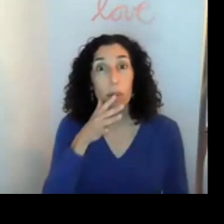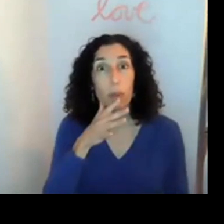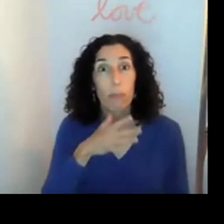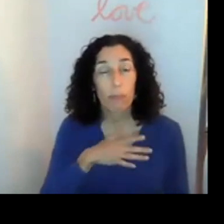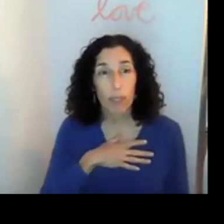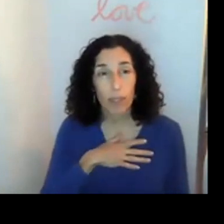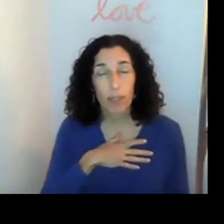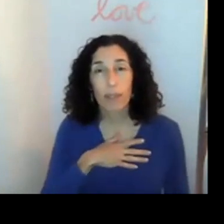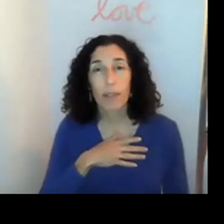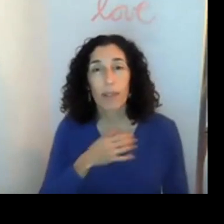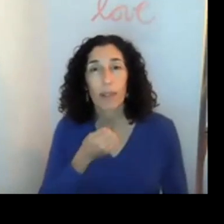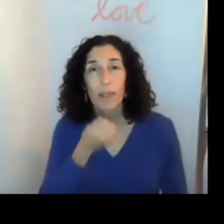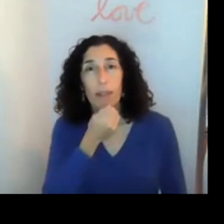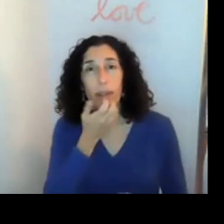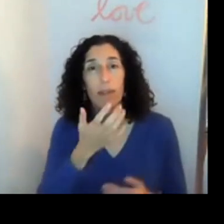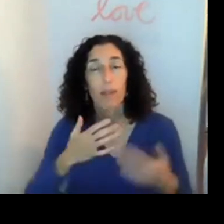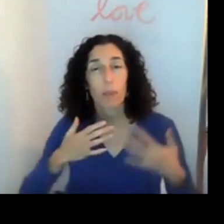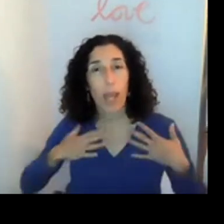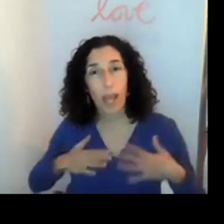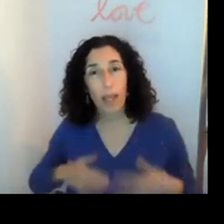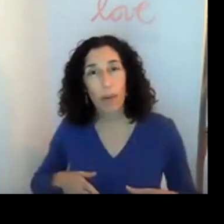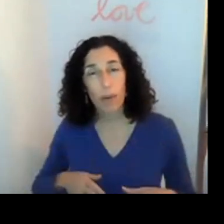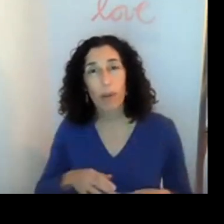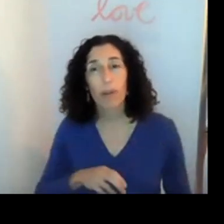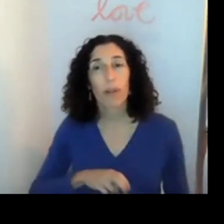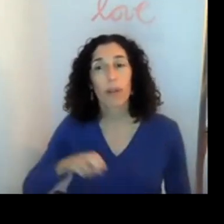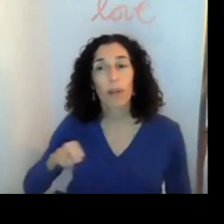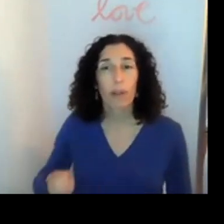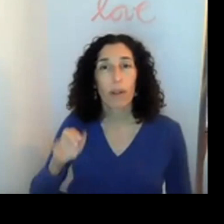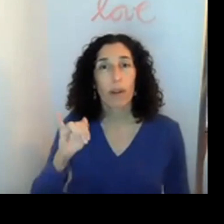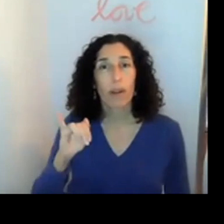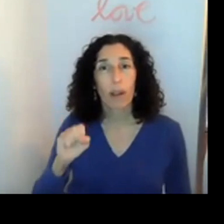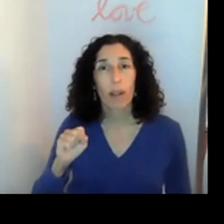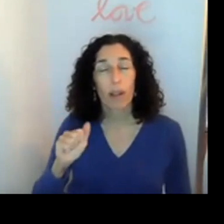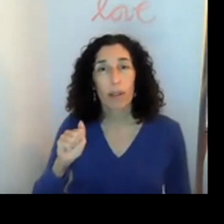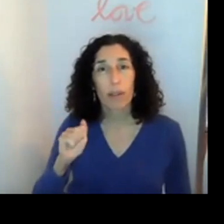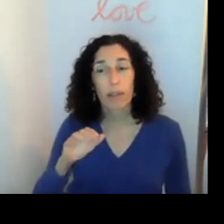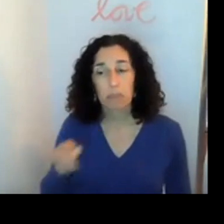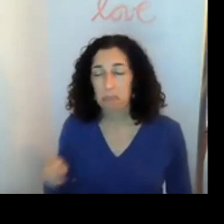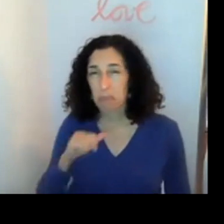be an opportunity to disrupt those or it can replicate those and it kind of depends on